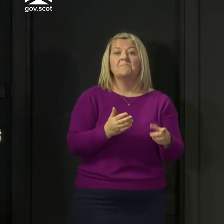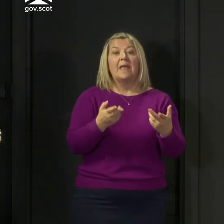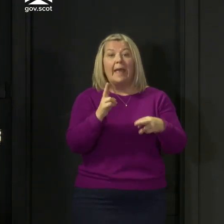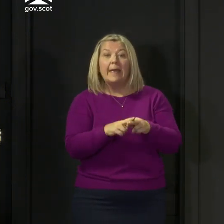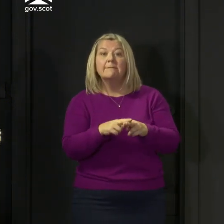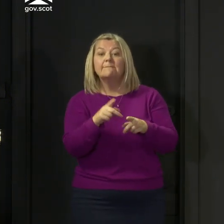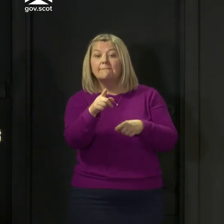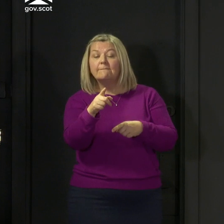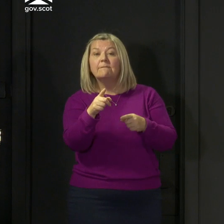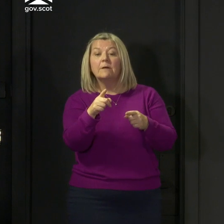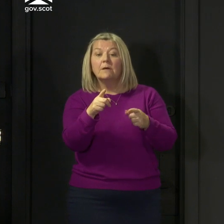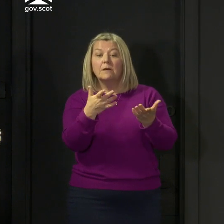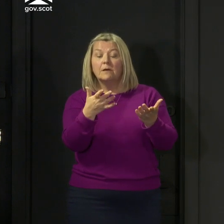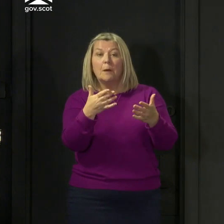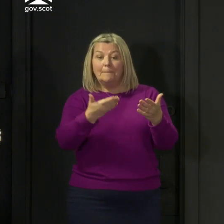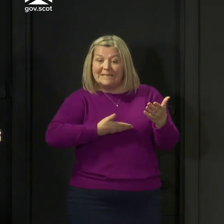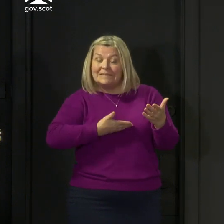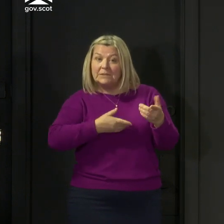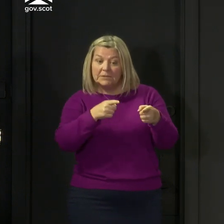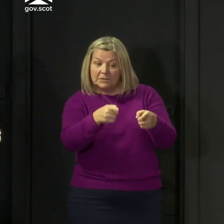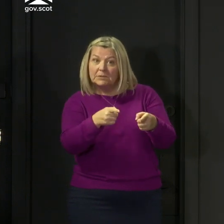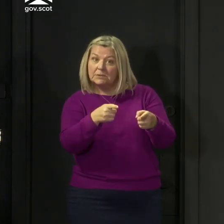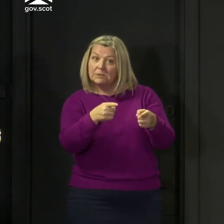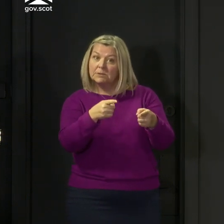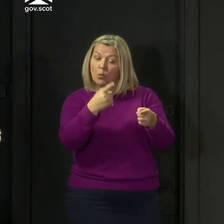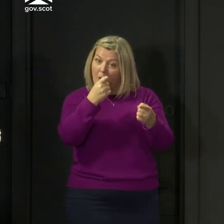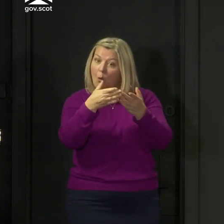businesses that are required by law to close, the guidance is there for you judge these